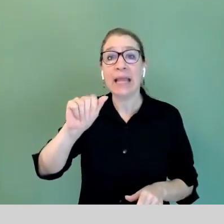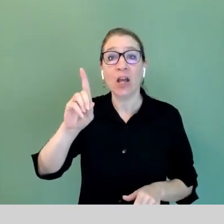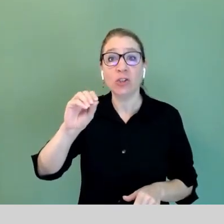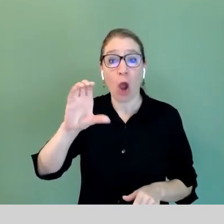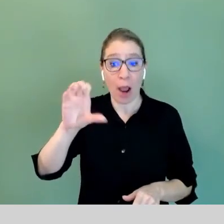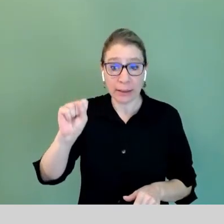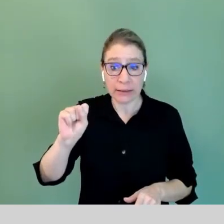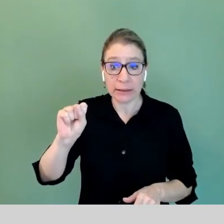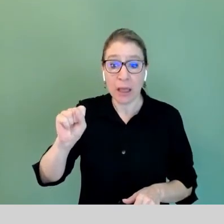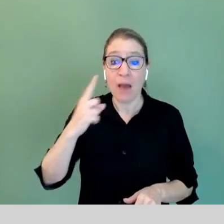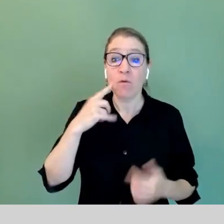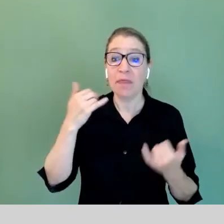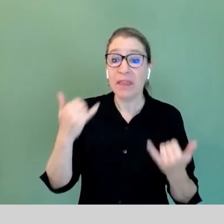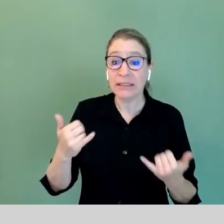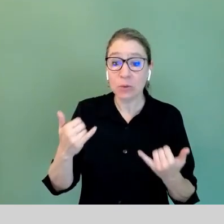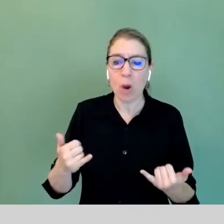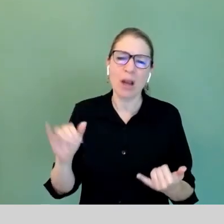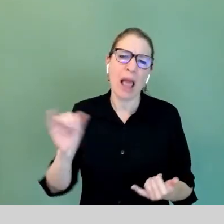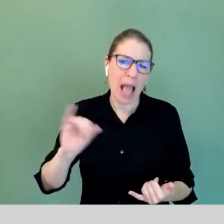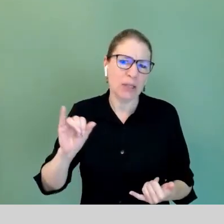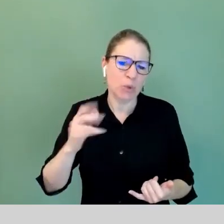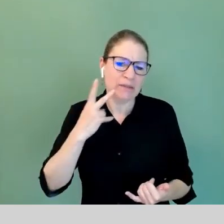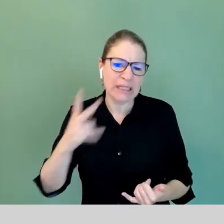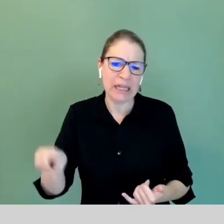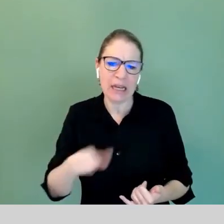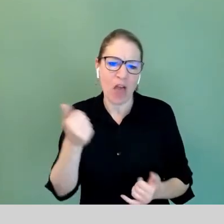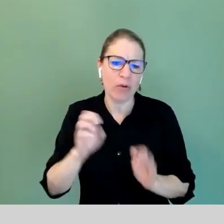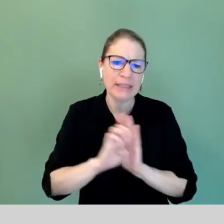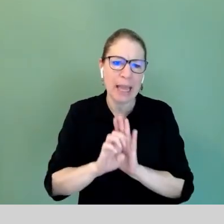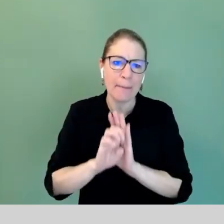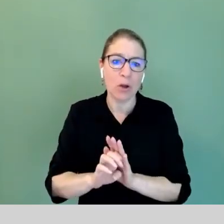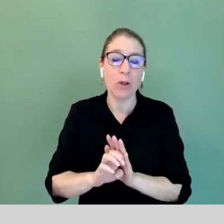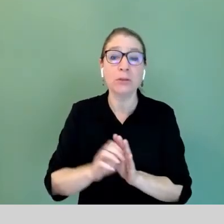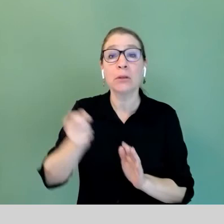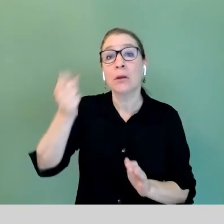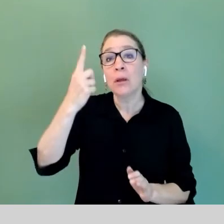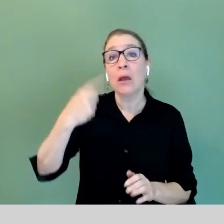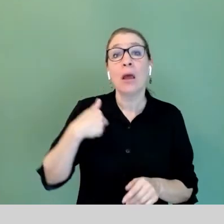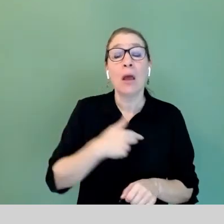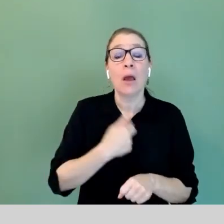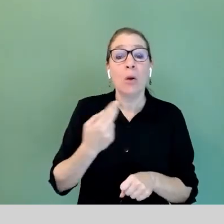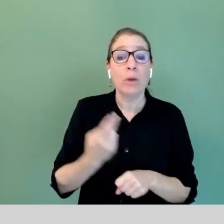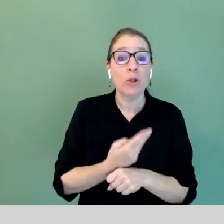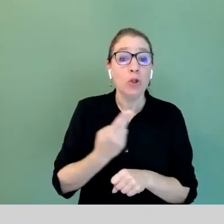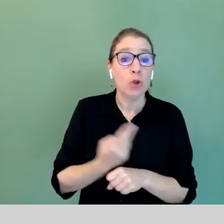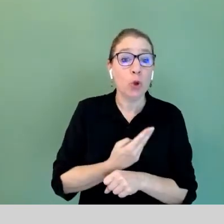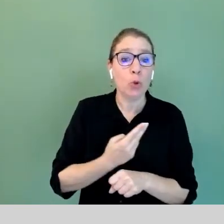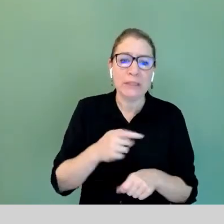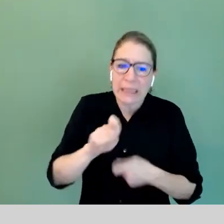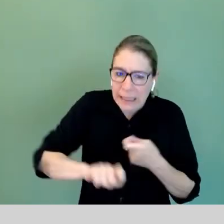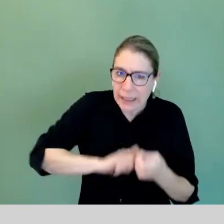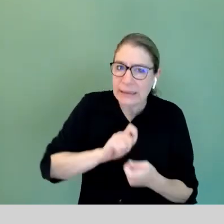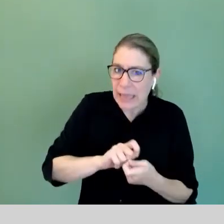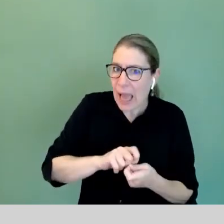And in this particular case, as we've seen in other examples, obviously because we use this exact data set